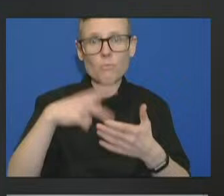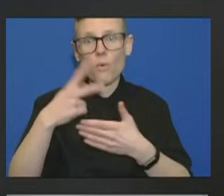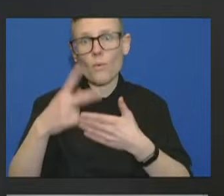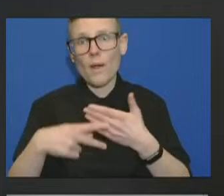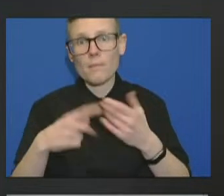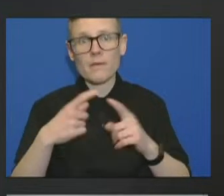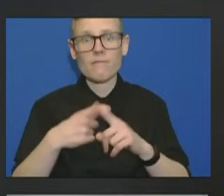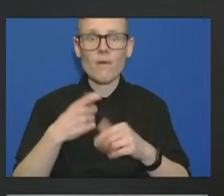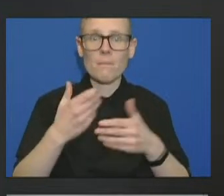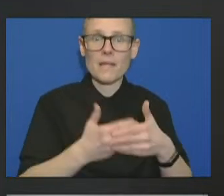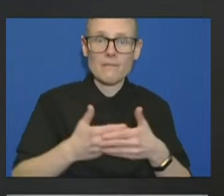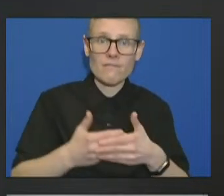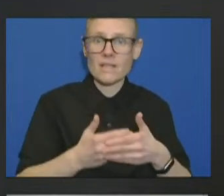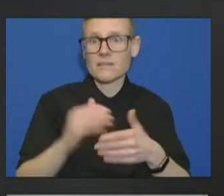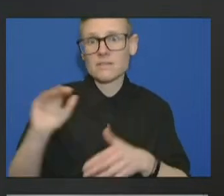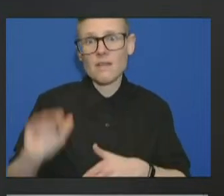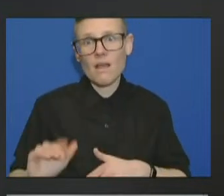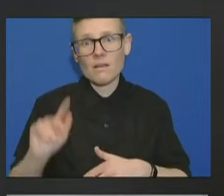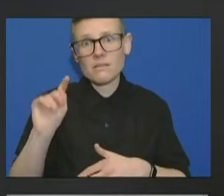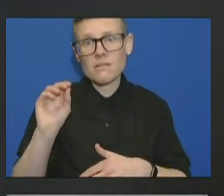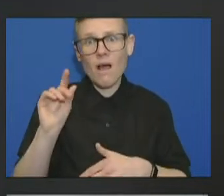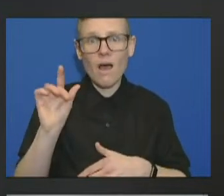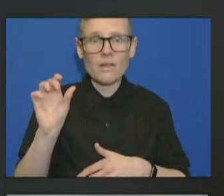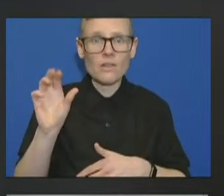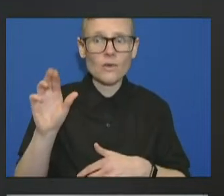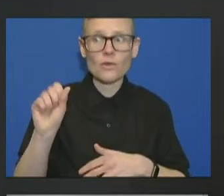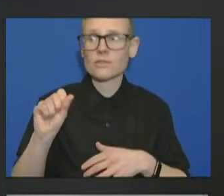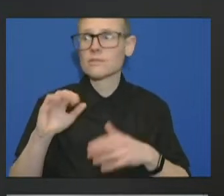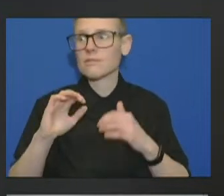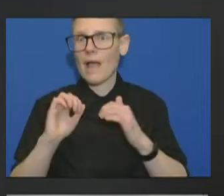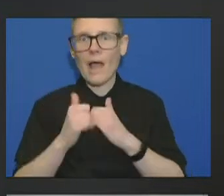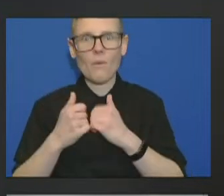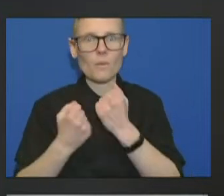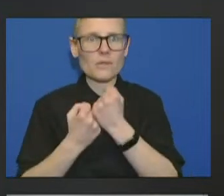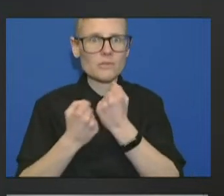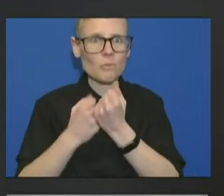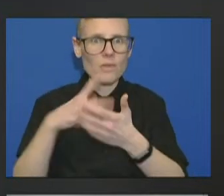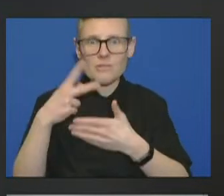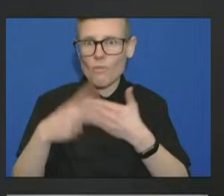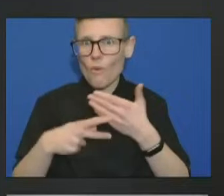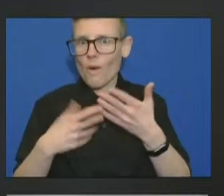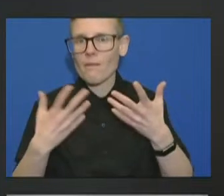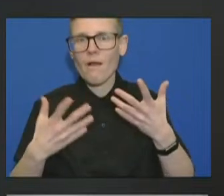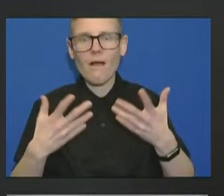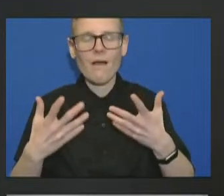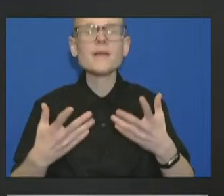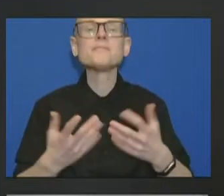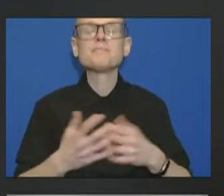changes to autism programs centrally to infants and